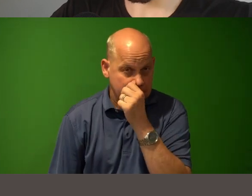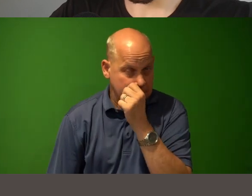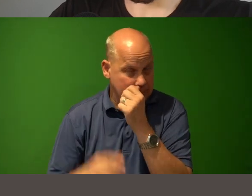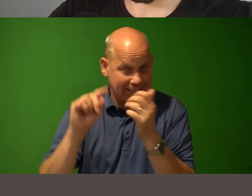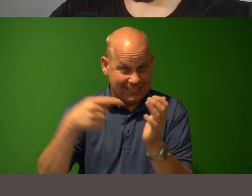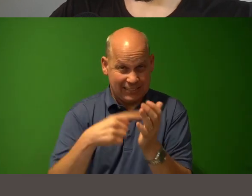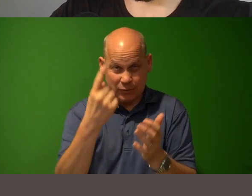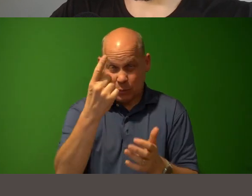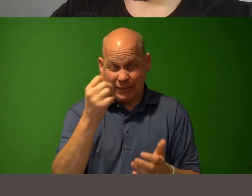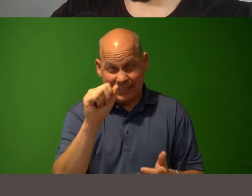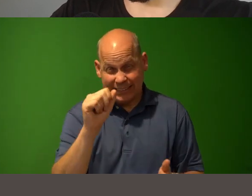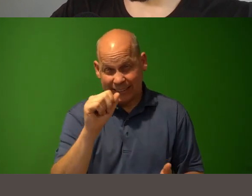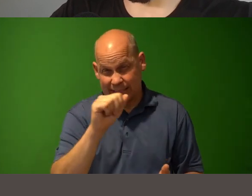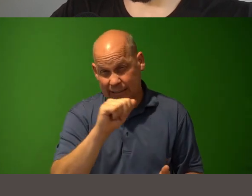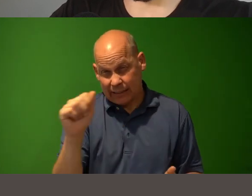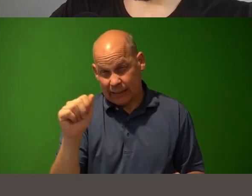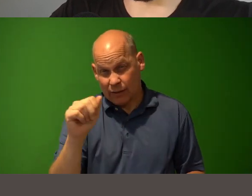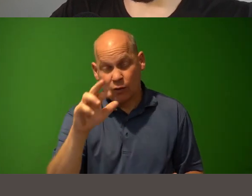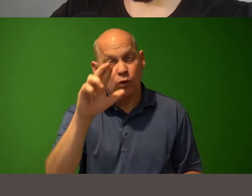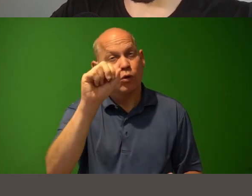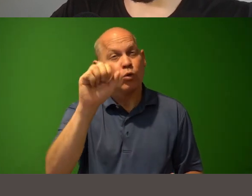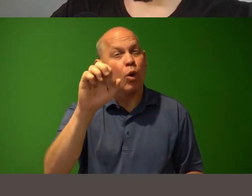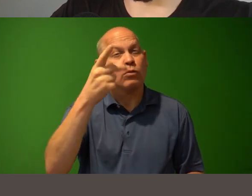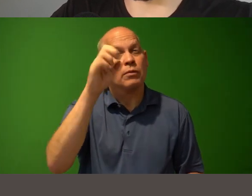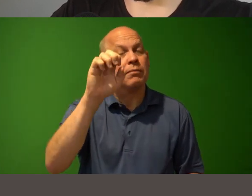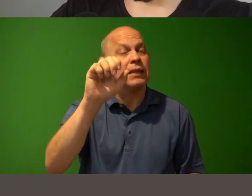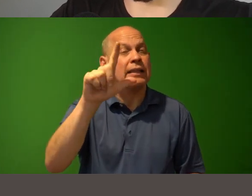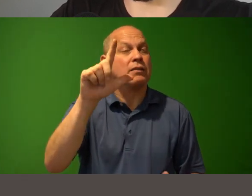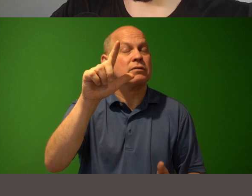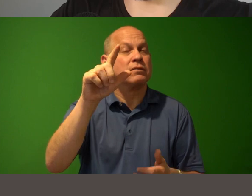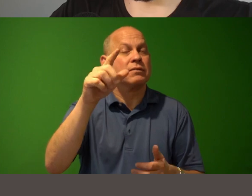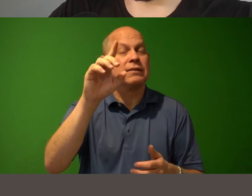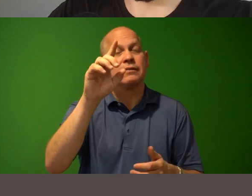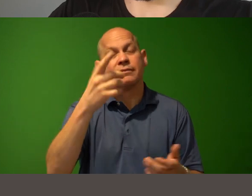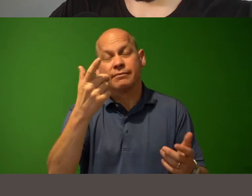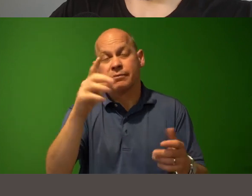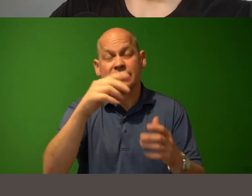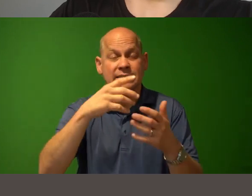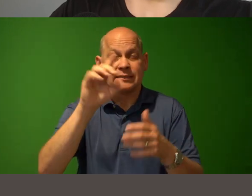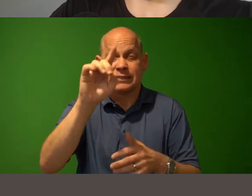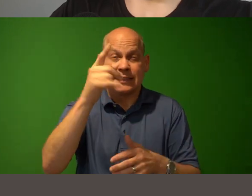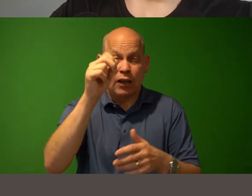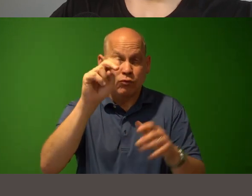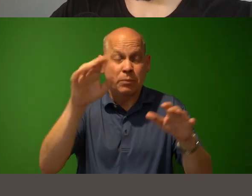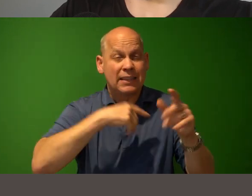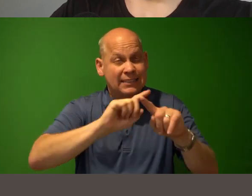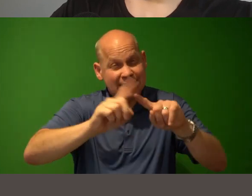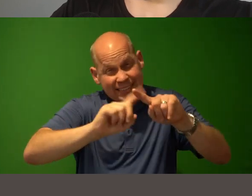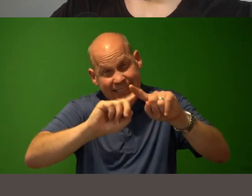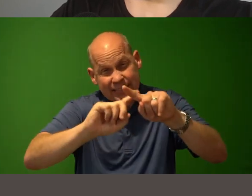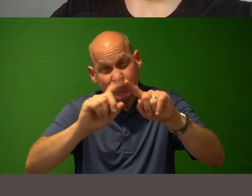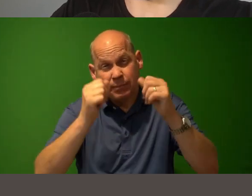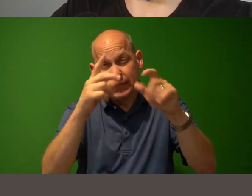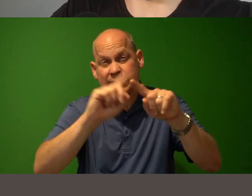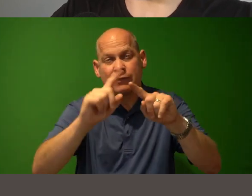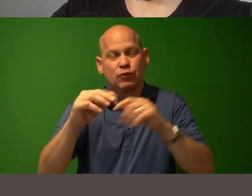And this one is a rose petal Venn diagram that layers many different team responsibilities